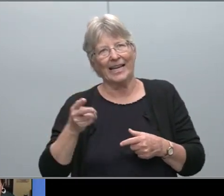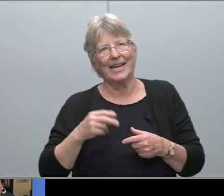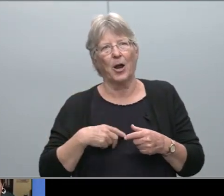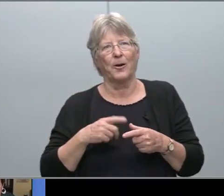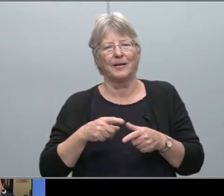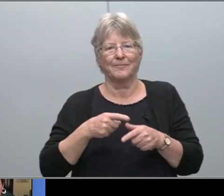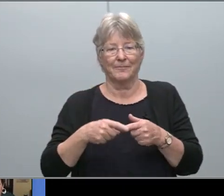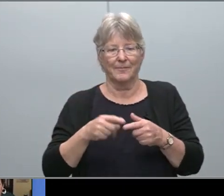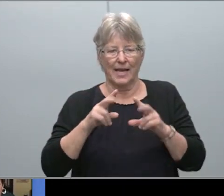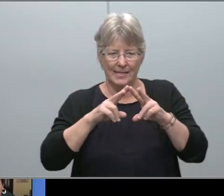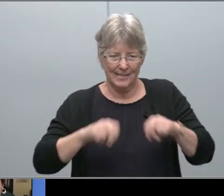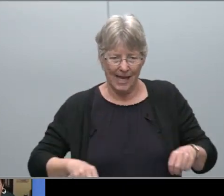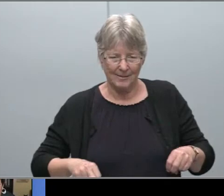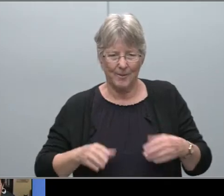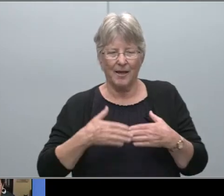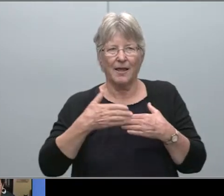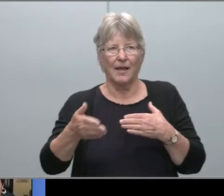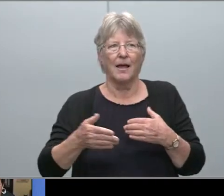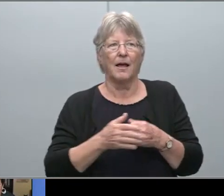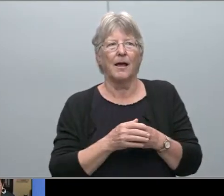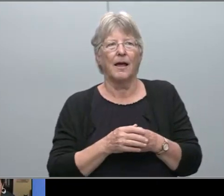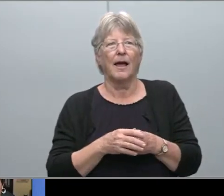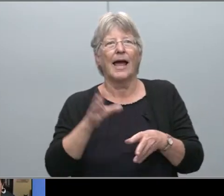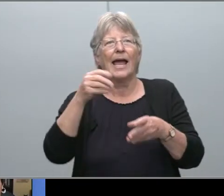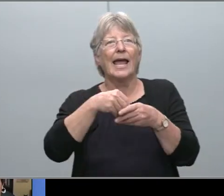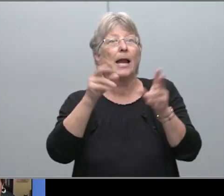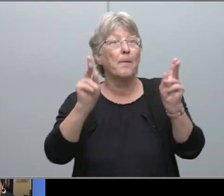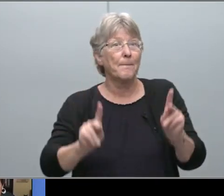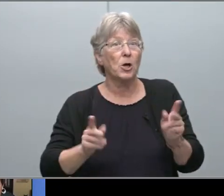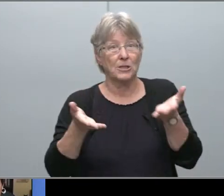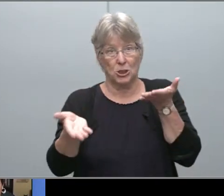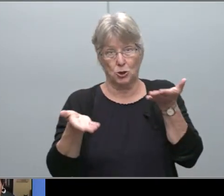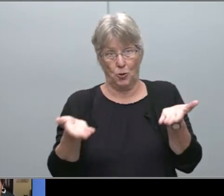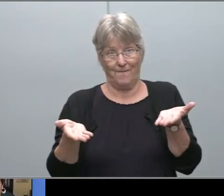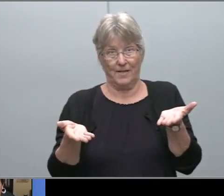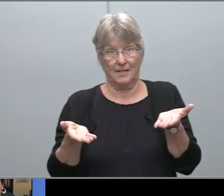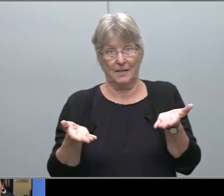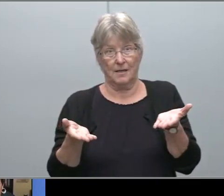or two separate kind of a program distinction.